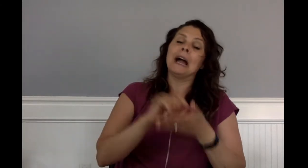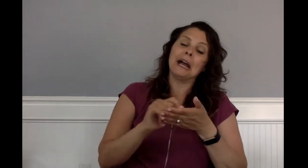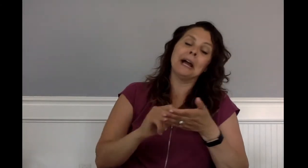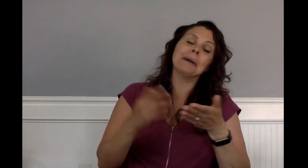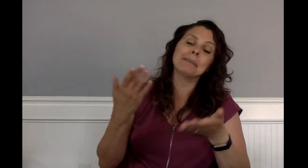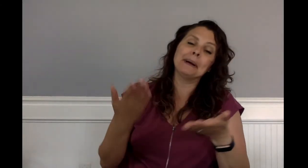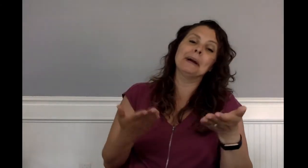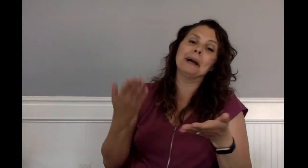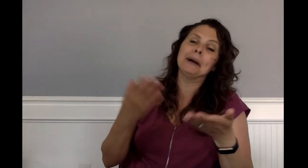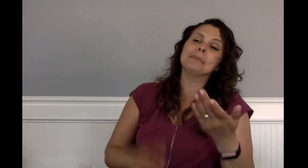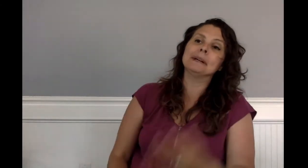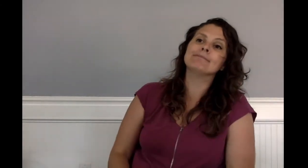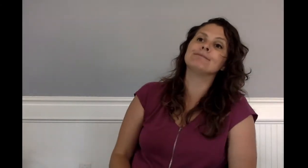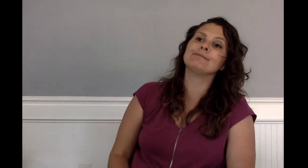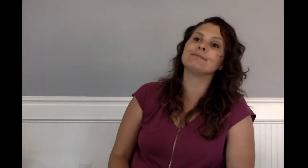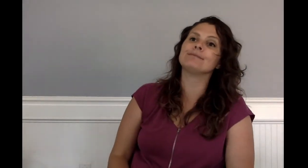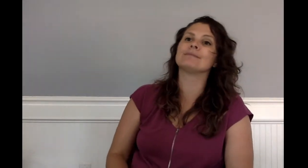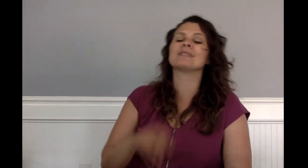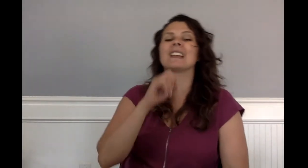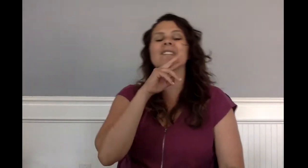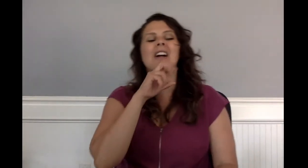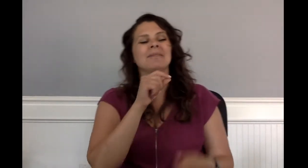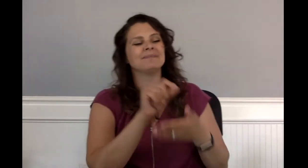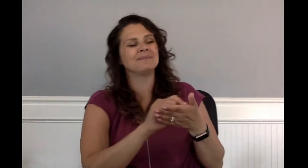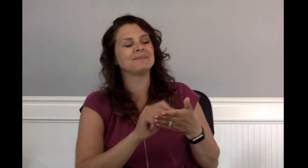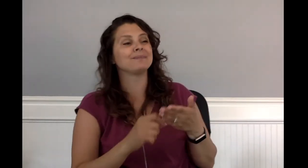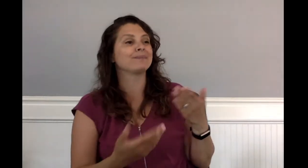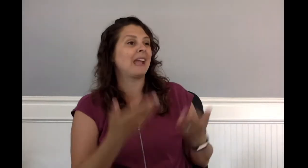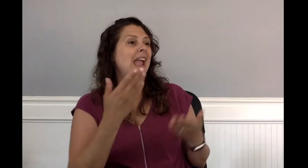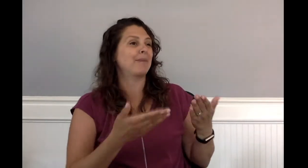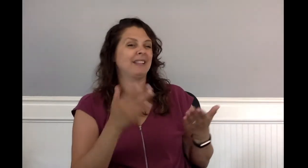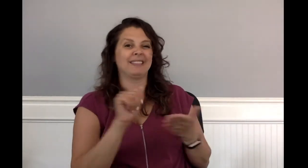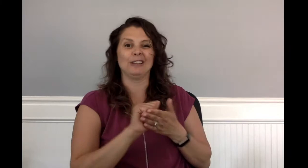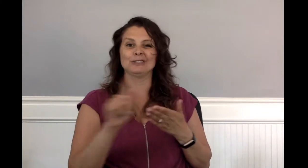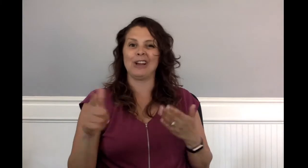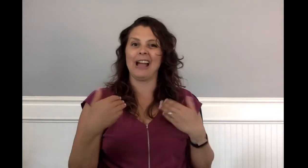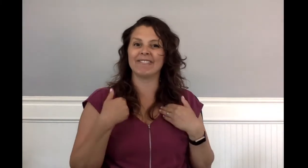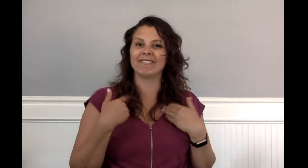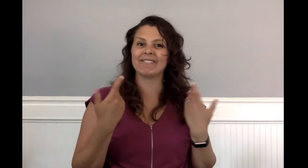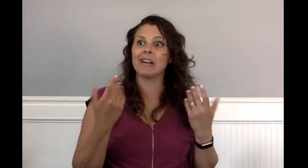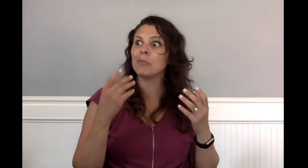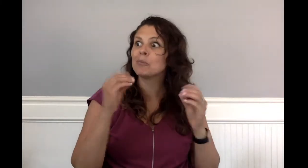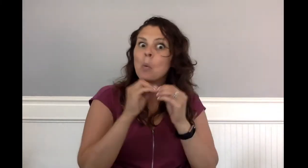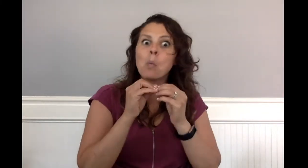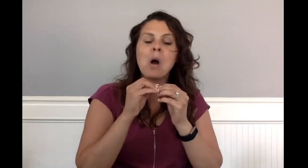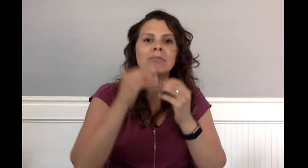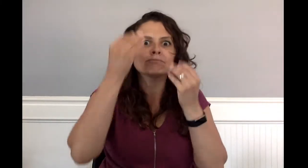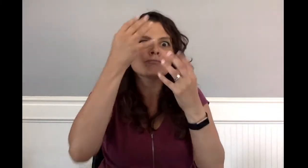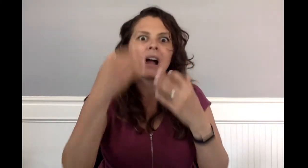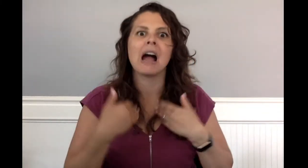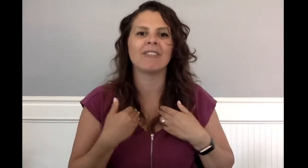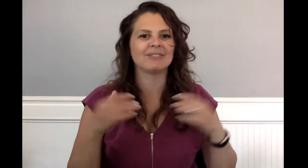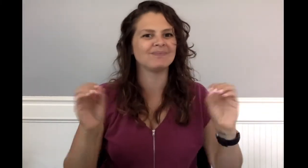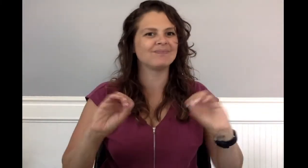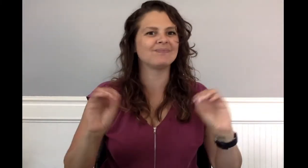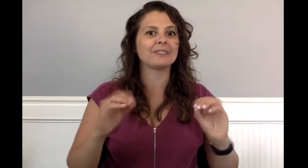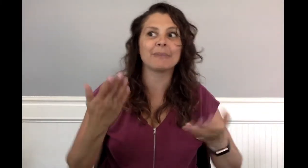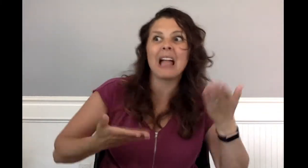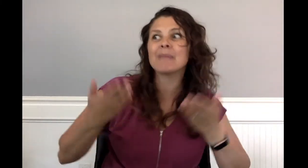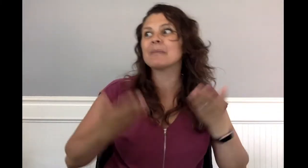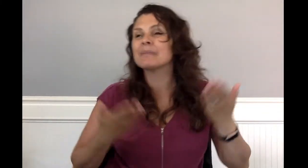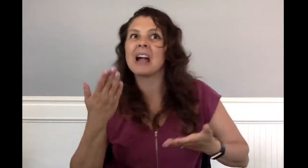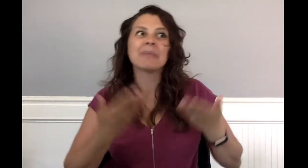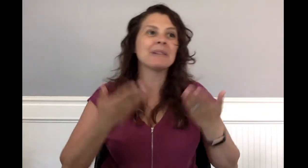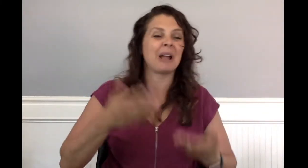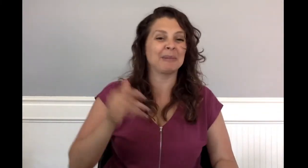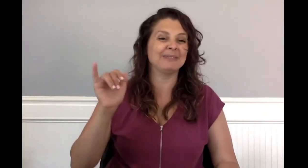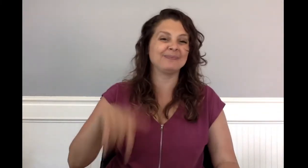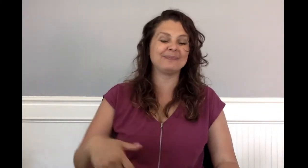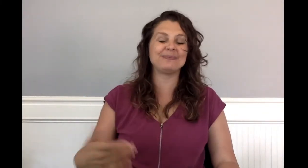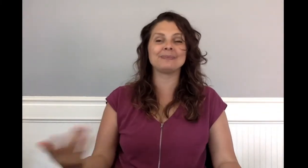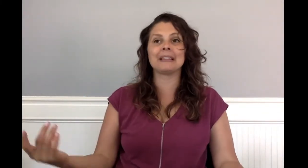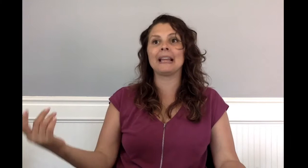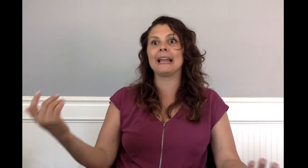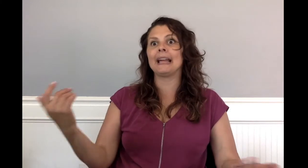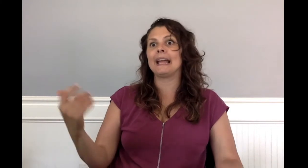“Maybe,” Charlie wrote. “Maybe is all we have,” Frog replied.